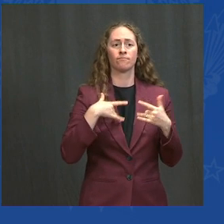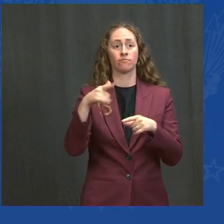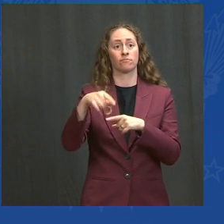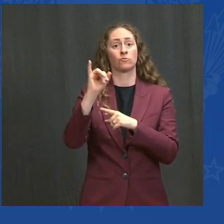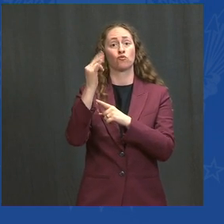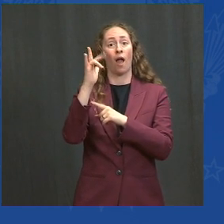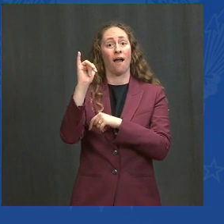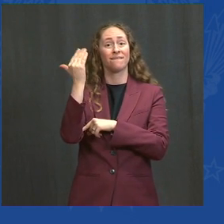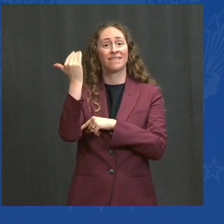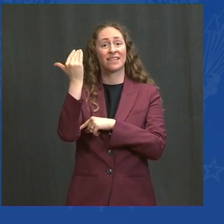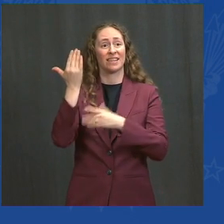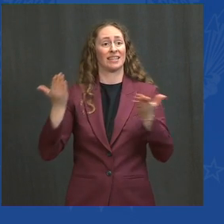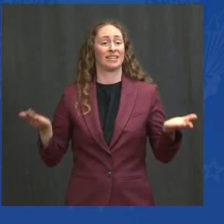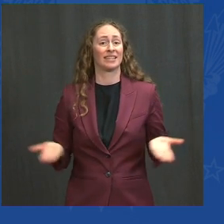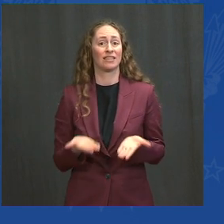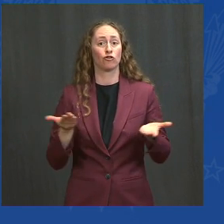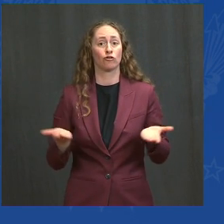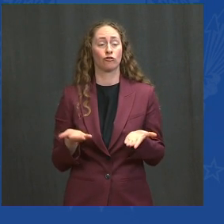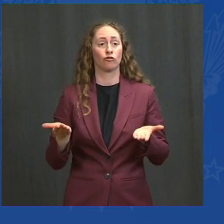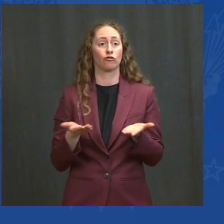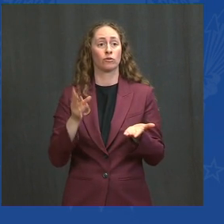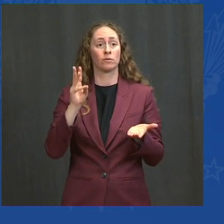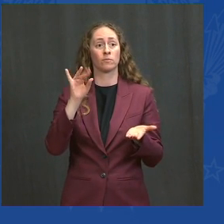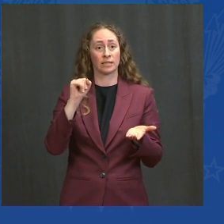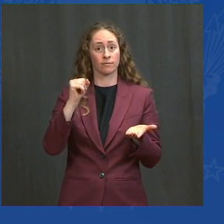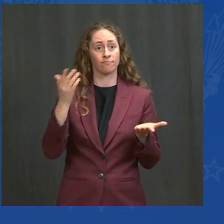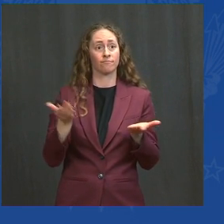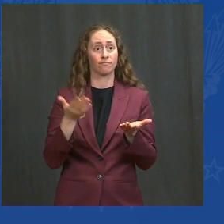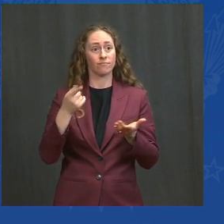and calling you to say, "Thanks, Gov." And they're going to get checks from the IRS.